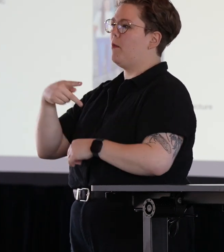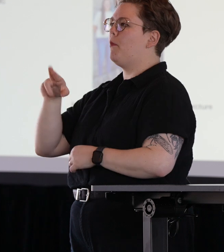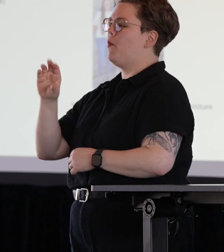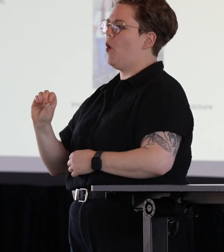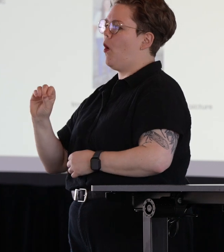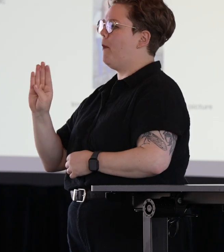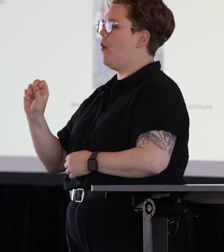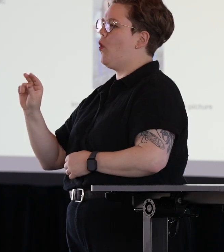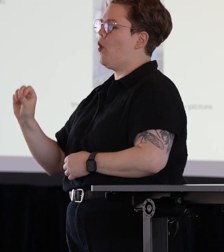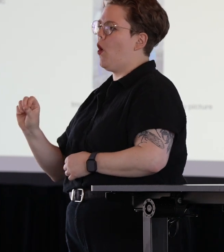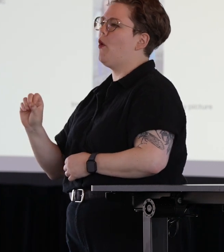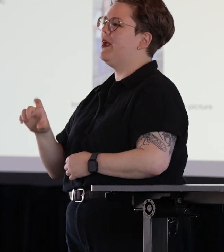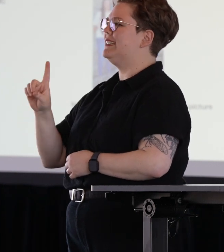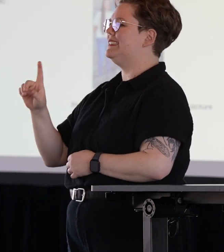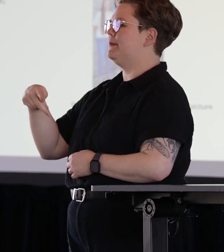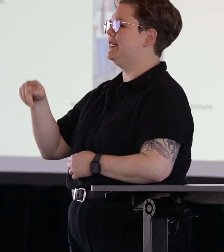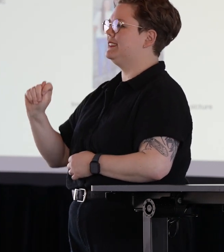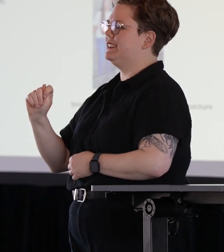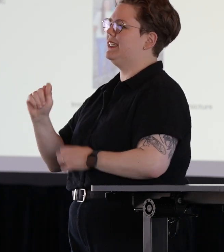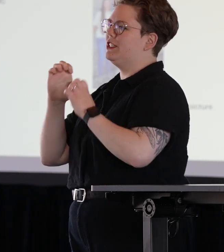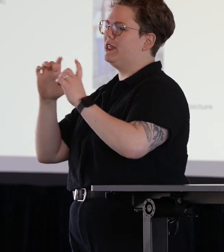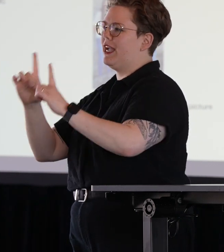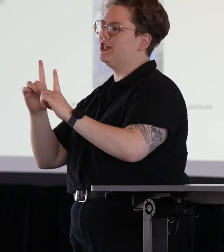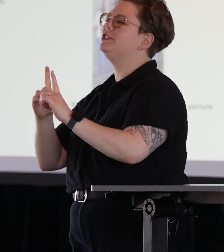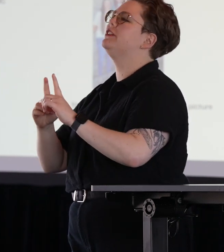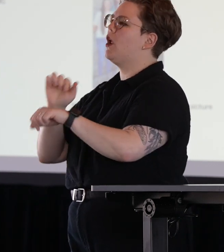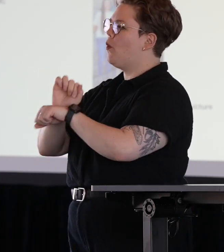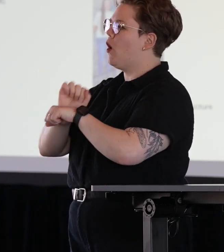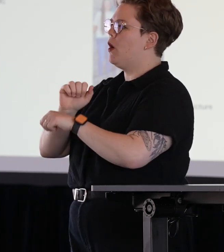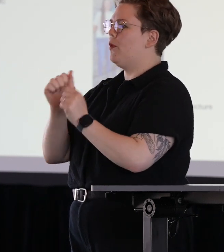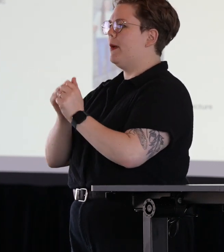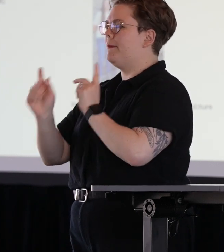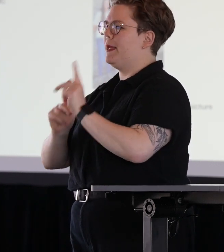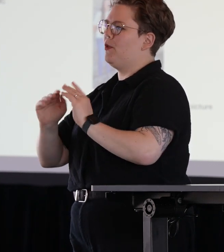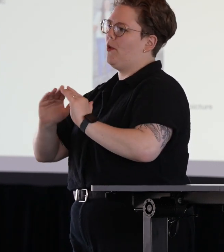our DPT education for early exposure and a chance to work with underserved in our community, which I value